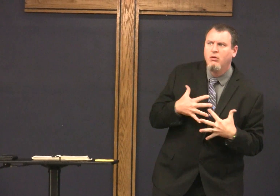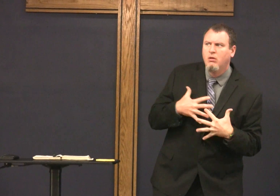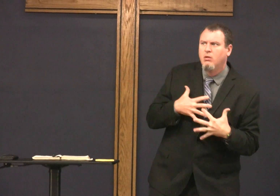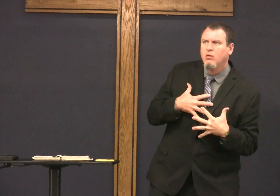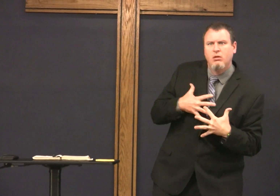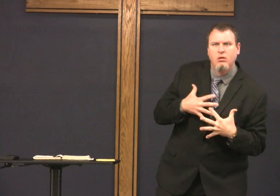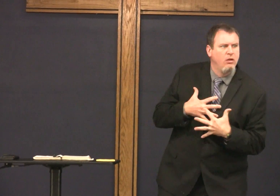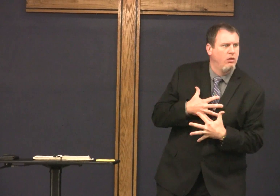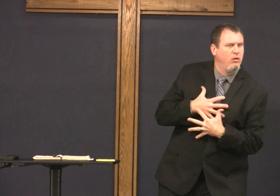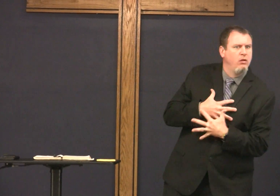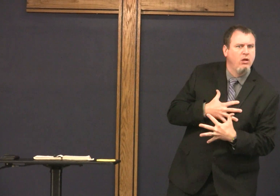they were terrified